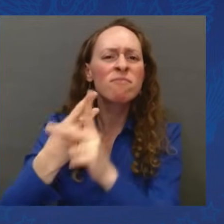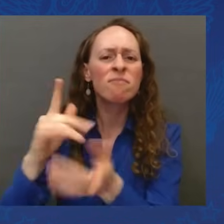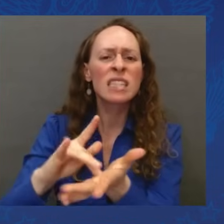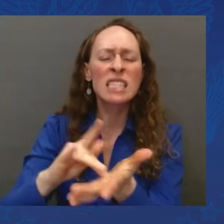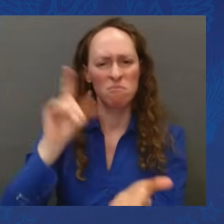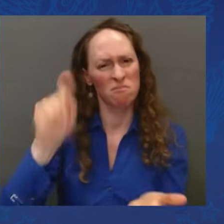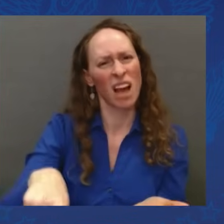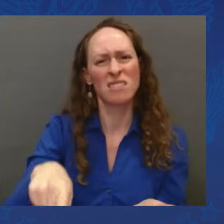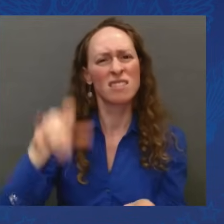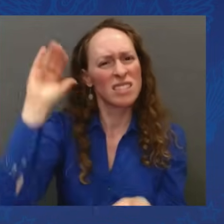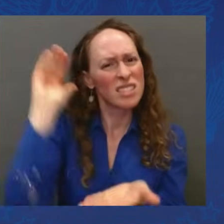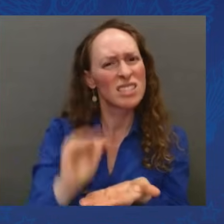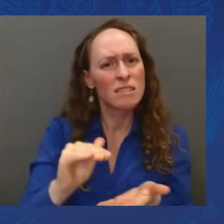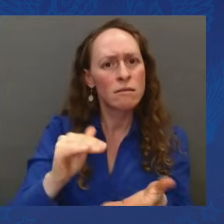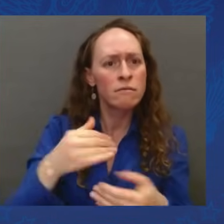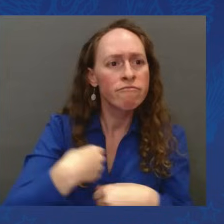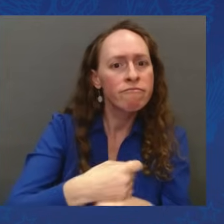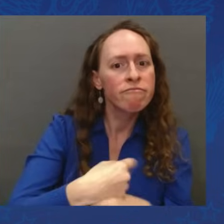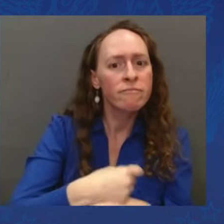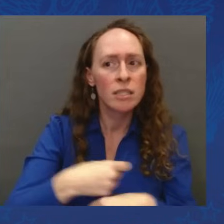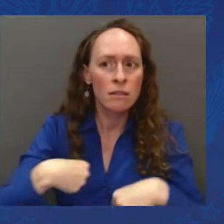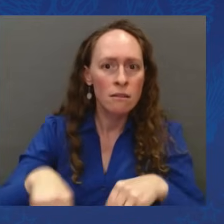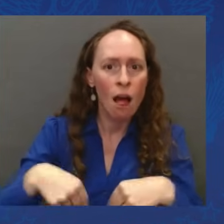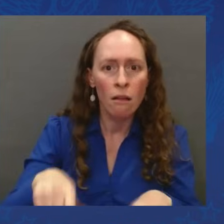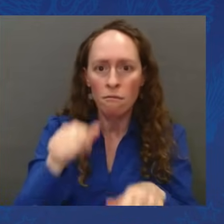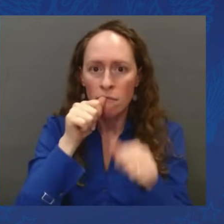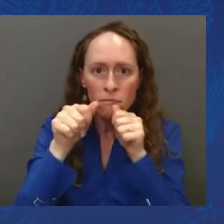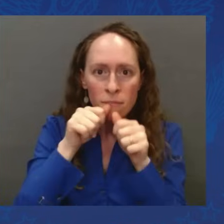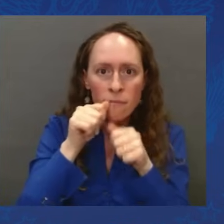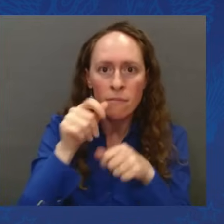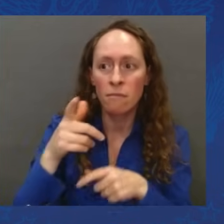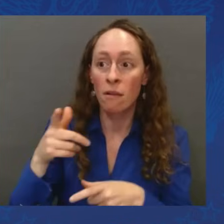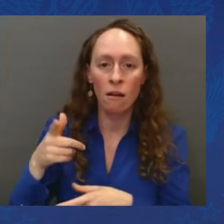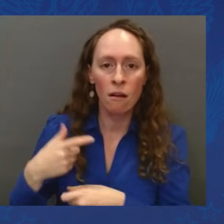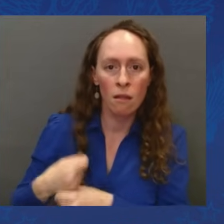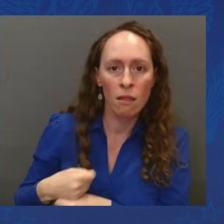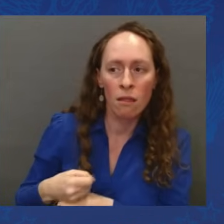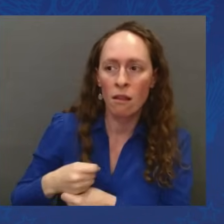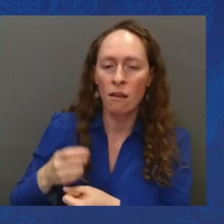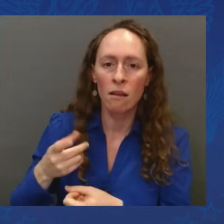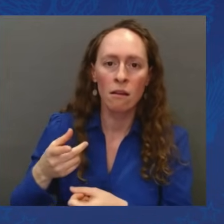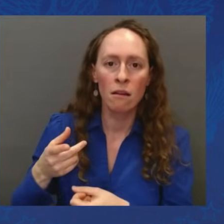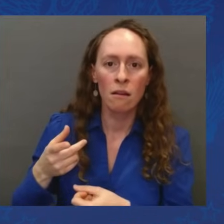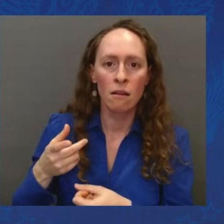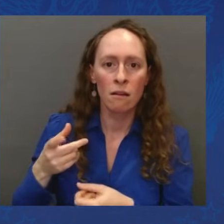They're doing -- And, by the way, you know, I won't -- I guess I shouldn't identify where it occurred.